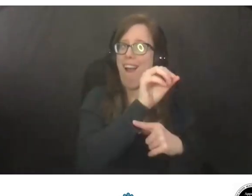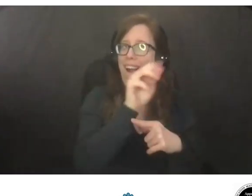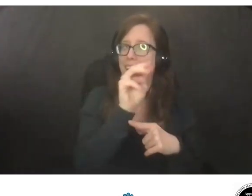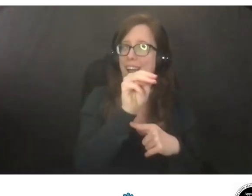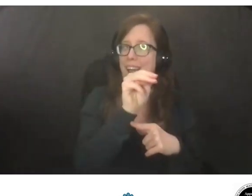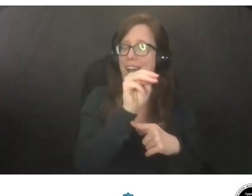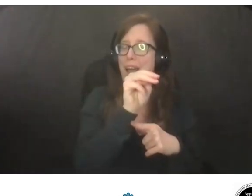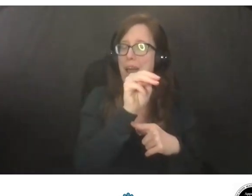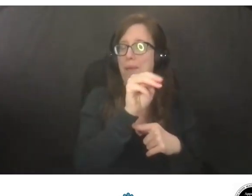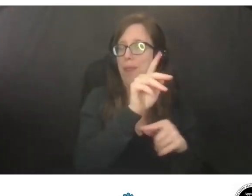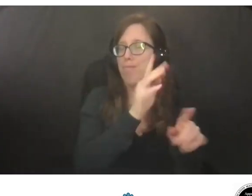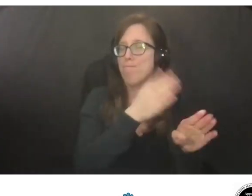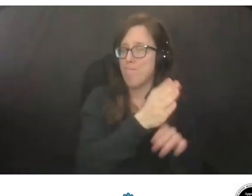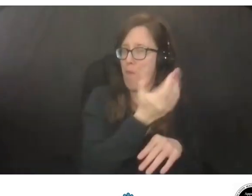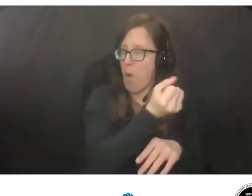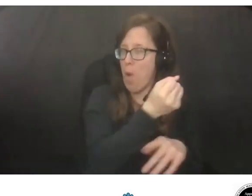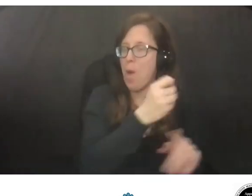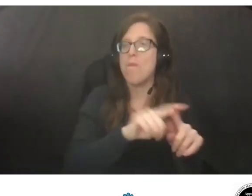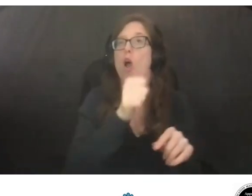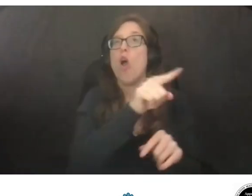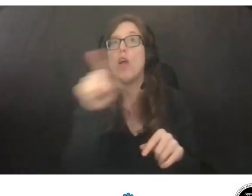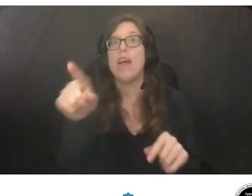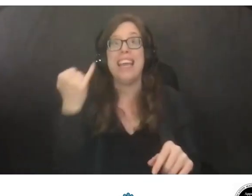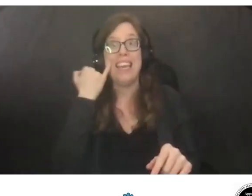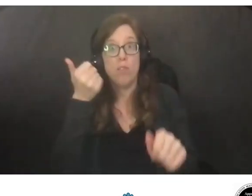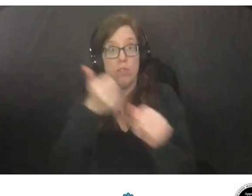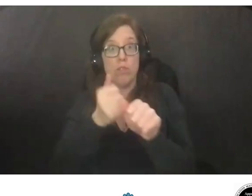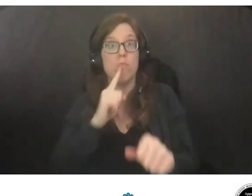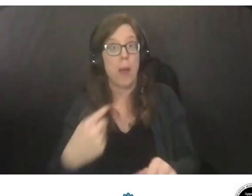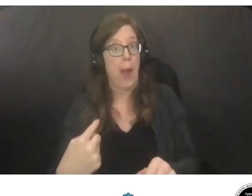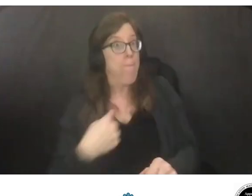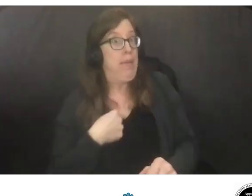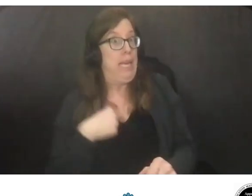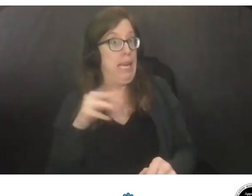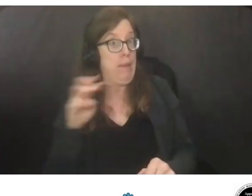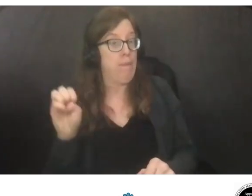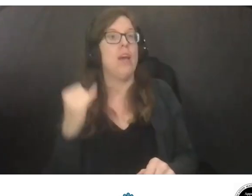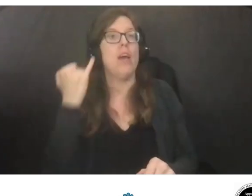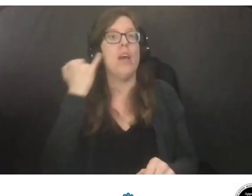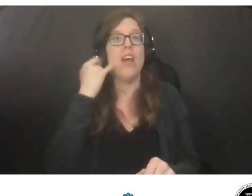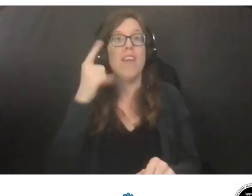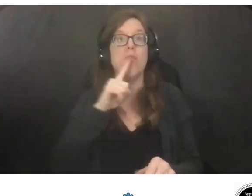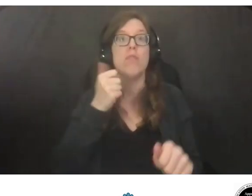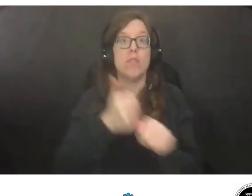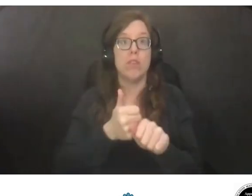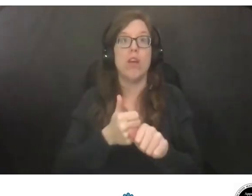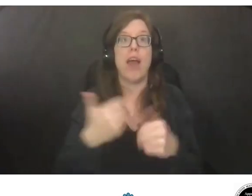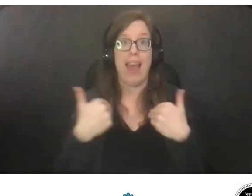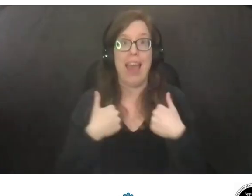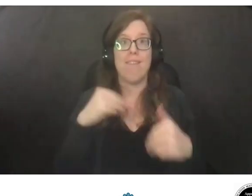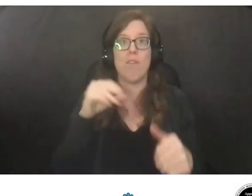if everybody else in the chat will put "me" in the chat if you have been on an O&M Lesson.